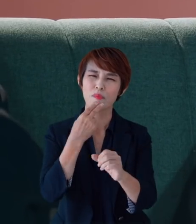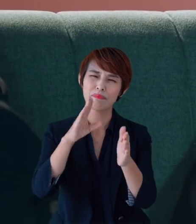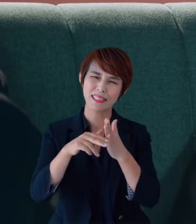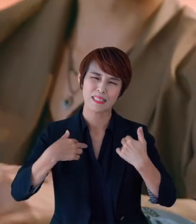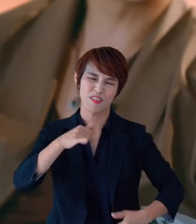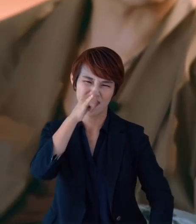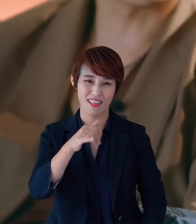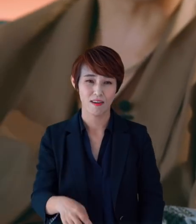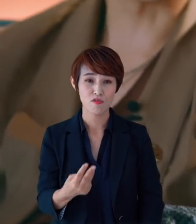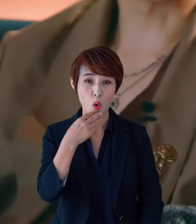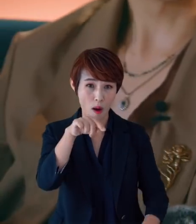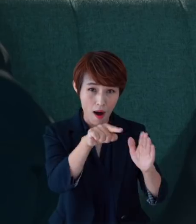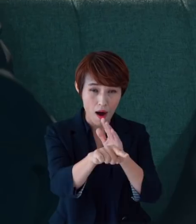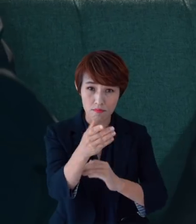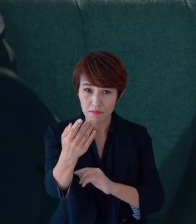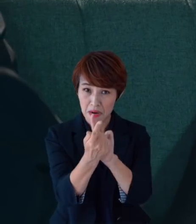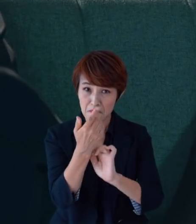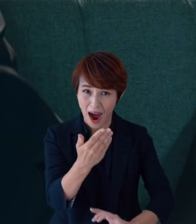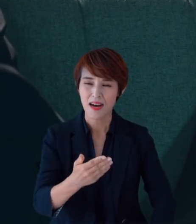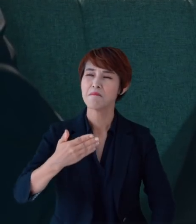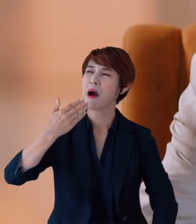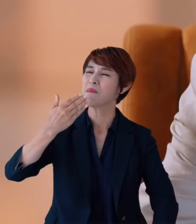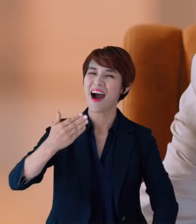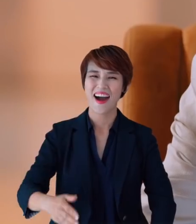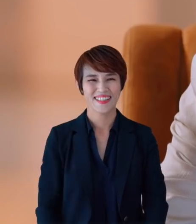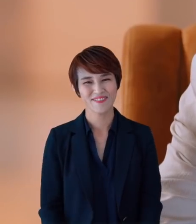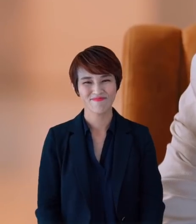V: “Can I meet Jimin if I go to Seoul?” Jimin: You sure can! [We’ll be waiting for you]